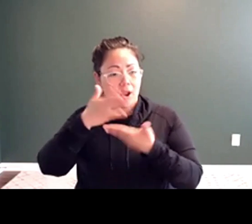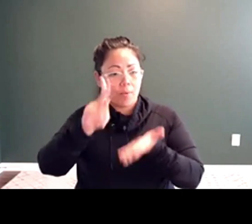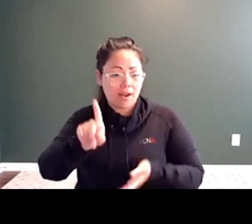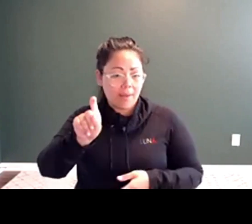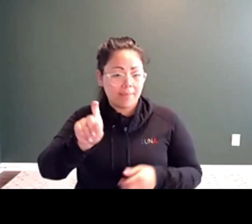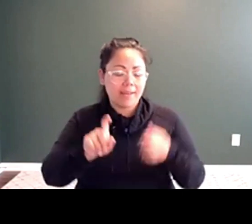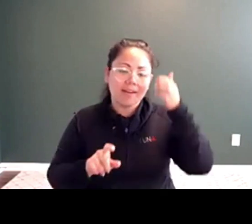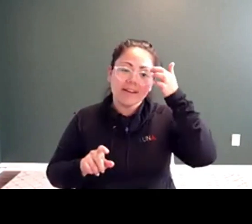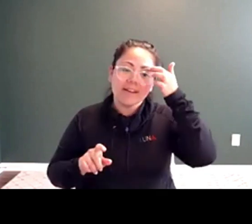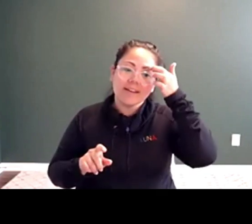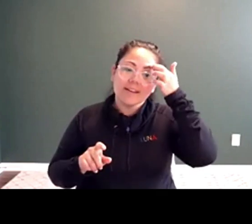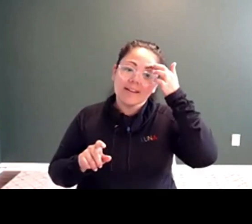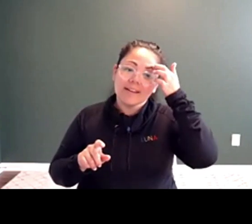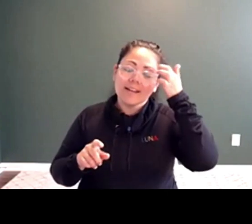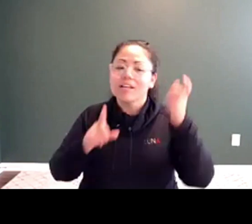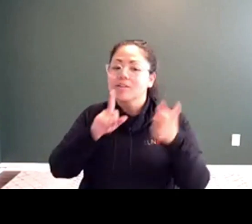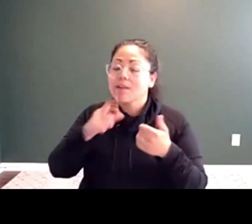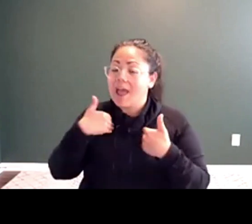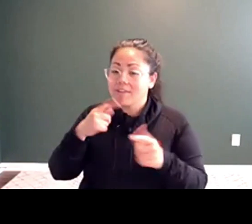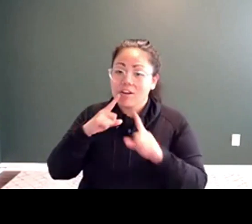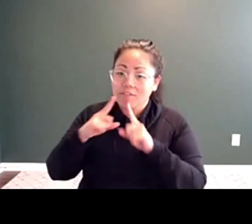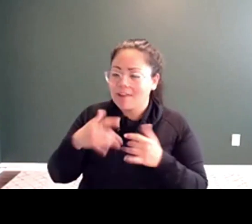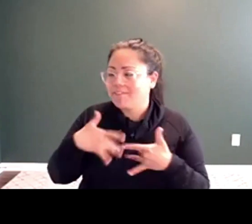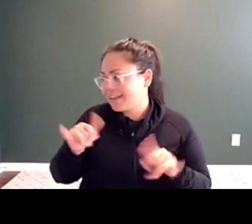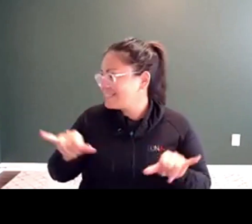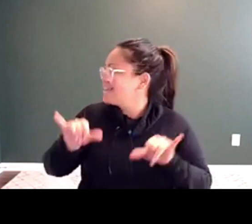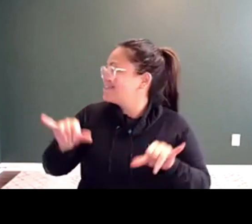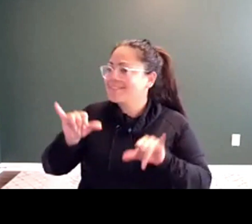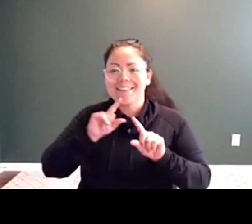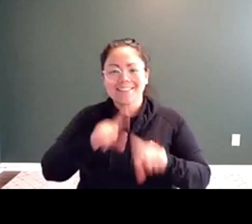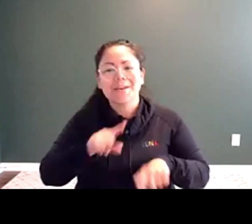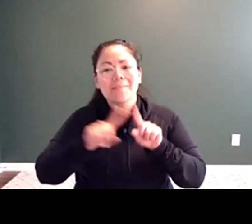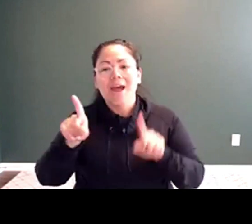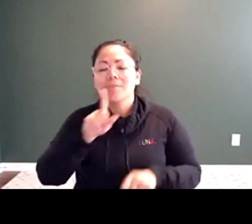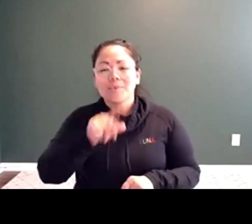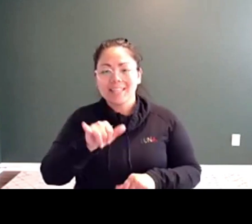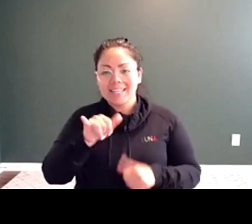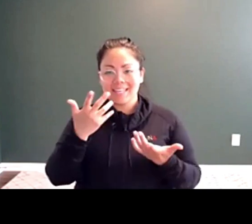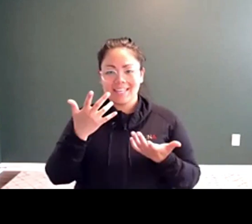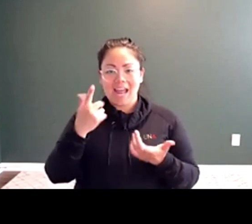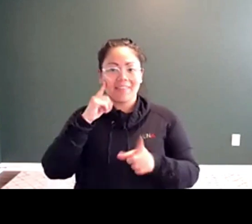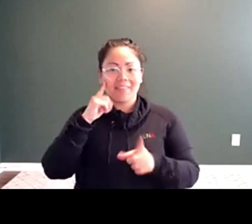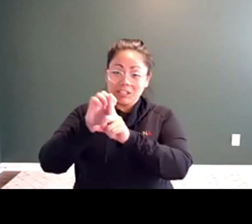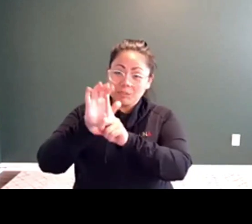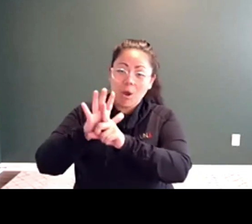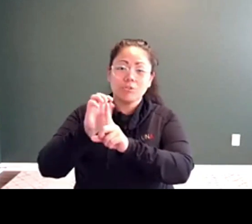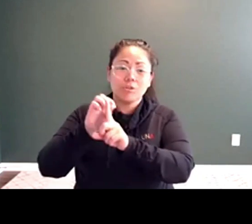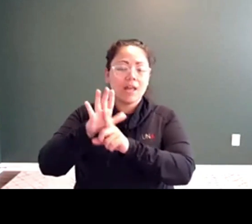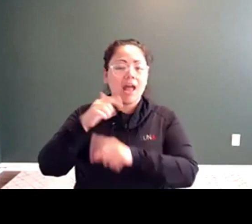I feel like a broken record. It's having conversations. So, it's, I mean, it's really, I think exposure. I was just in a diversity, equity,